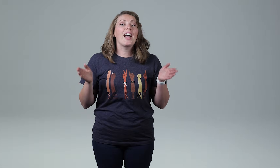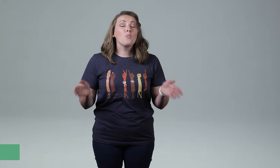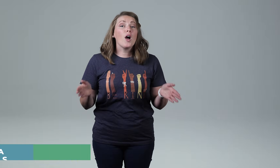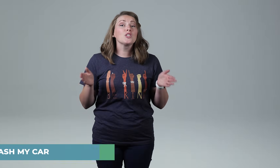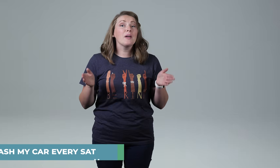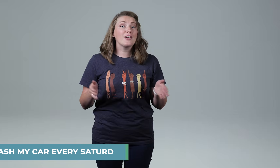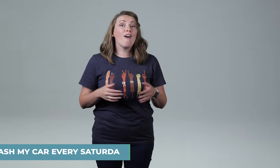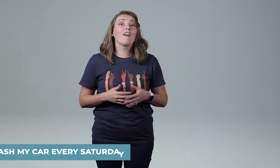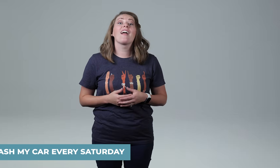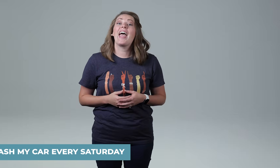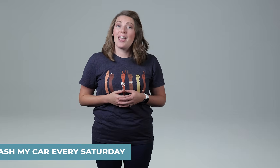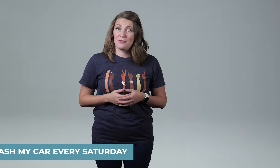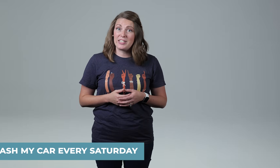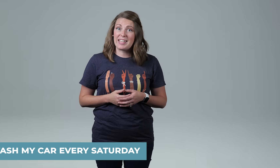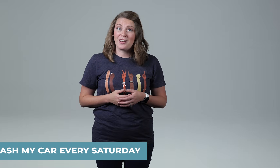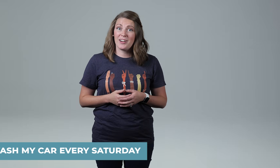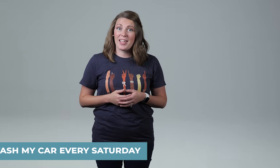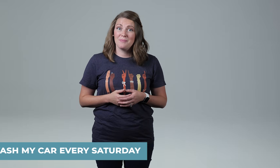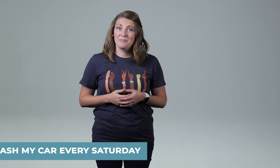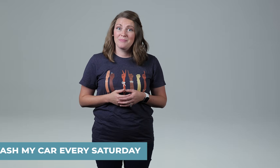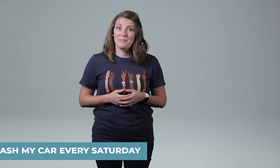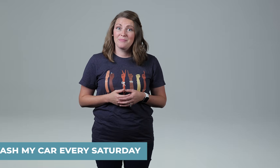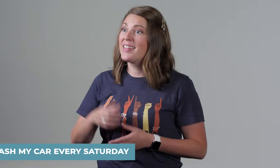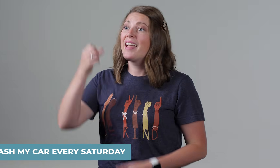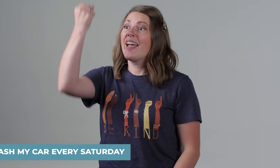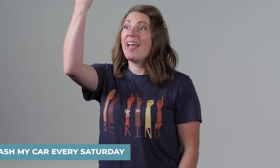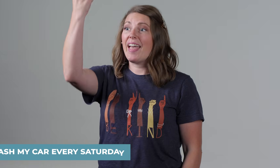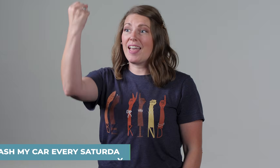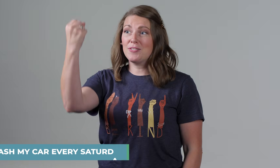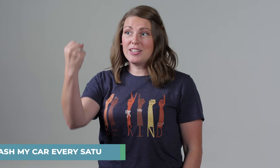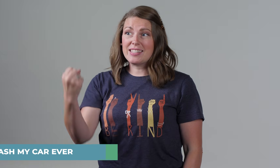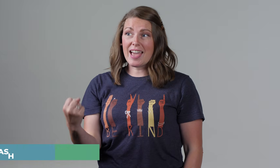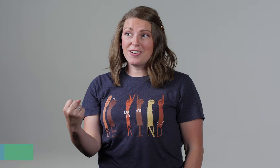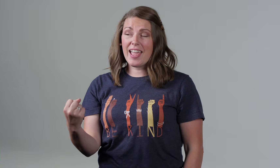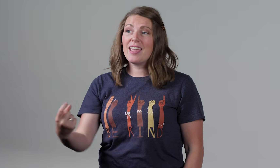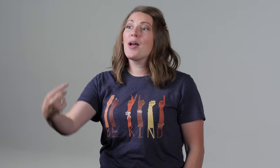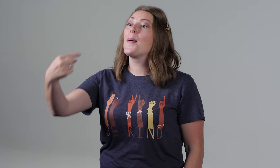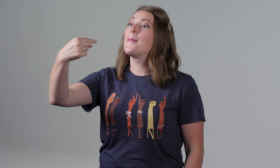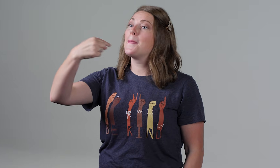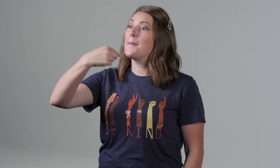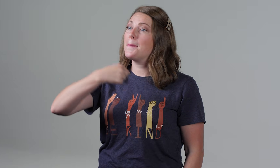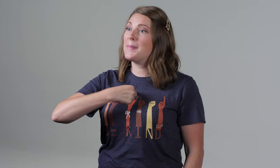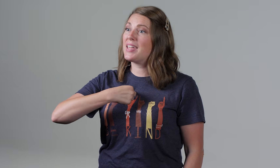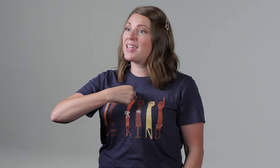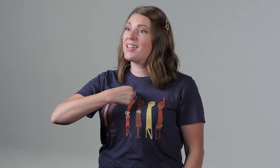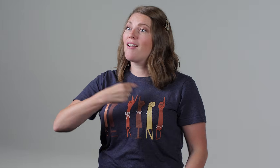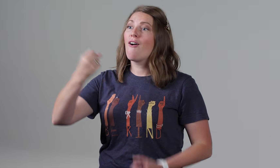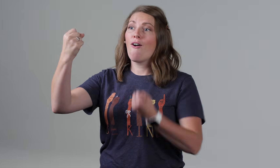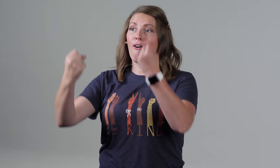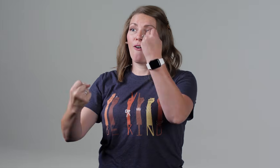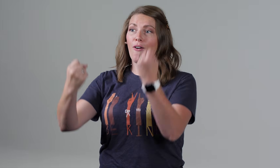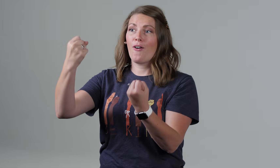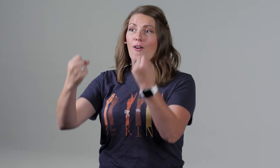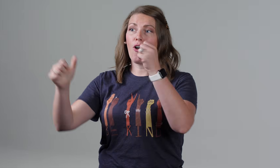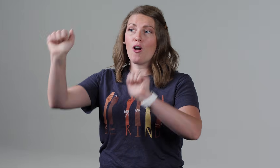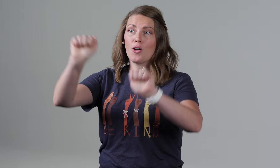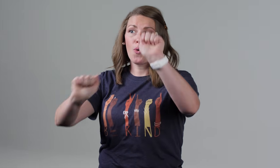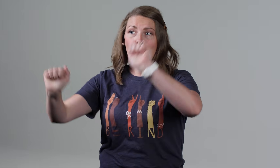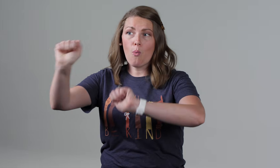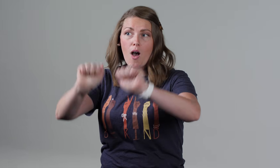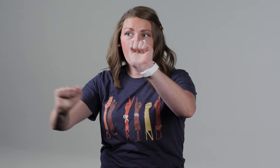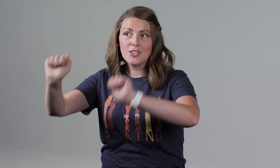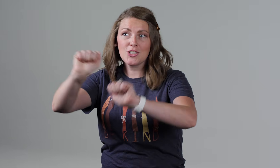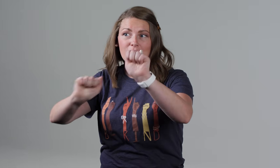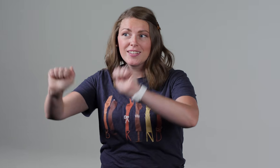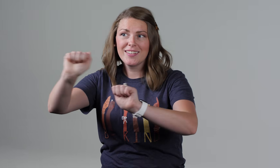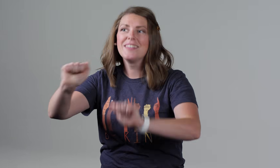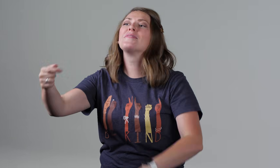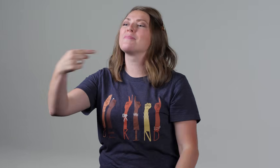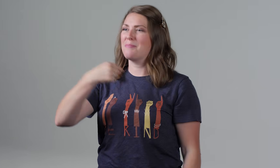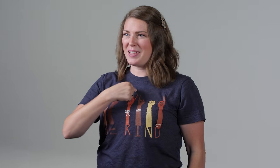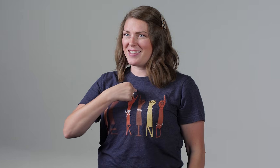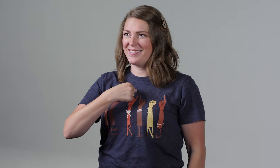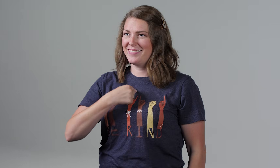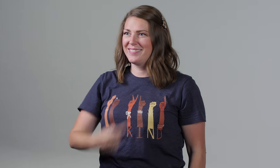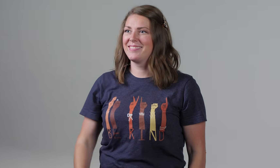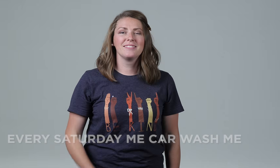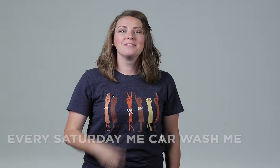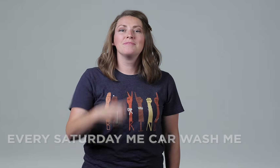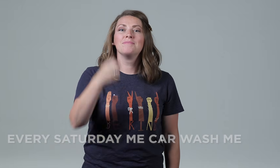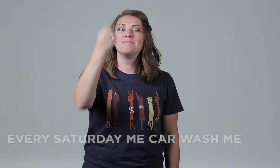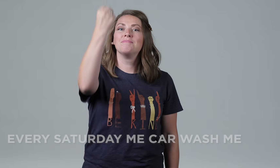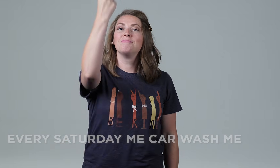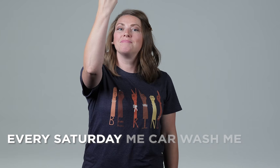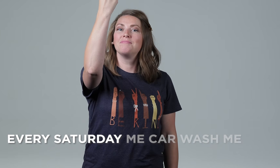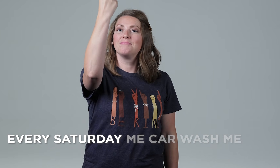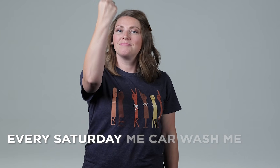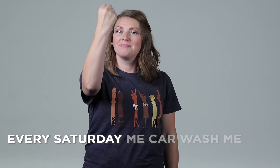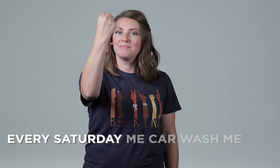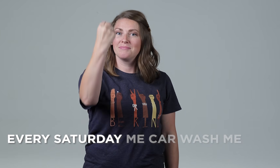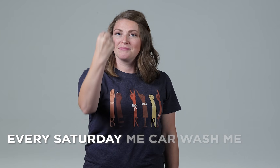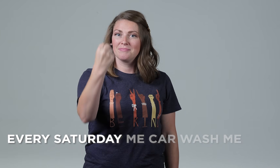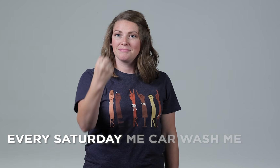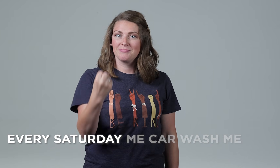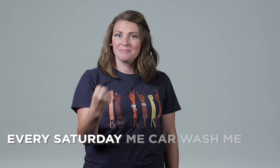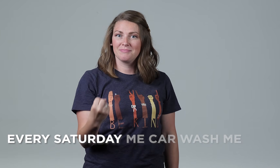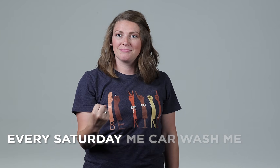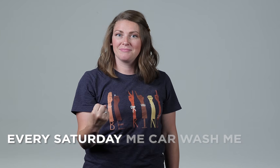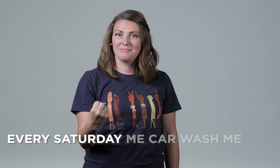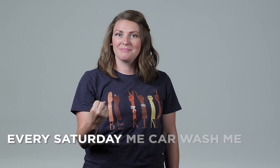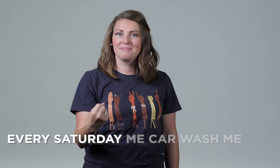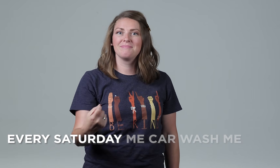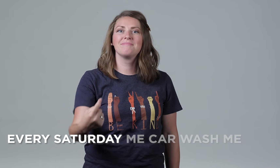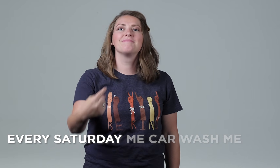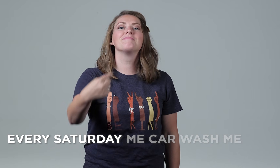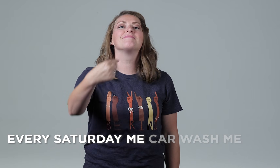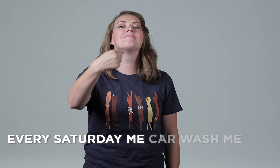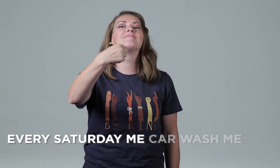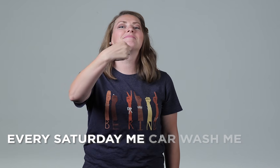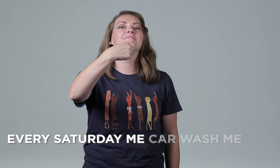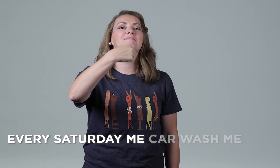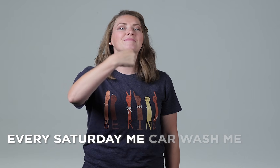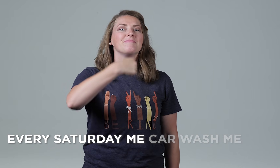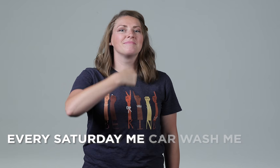I wash my car every Saturday. 'Every Saturday me car wash me.'